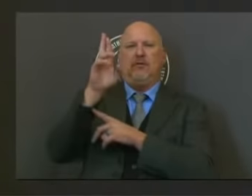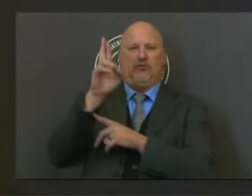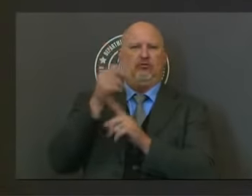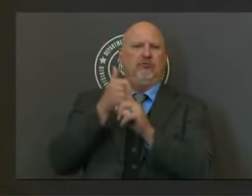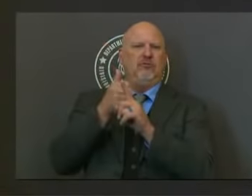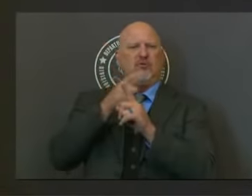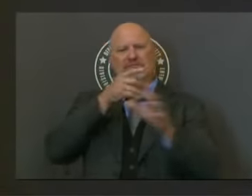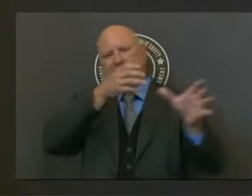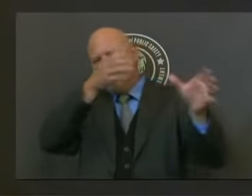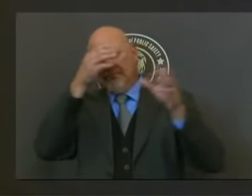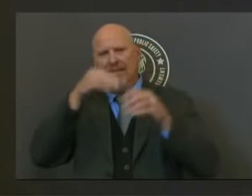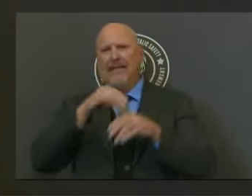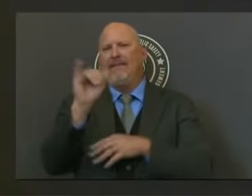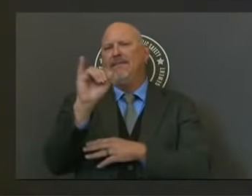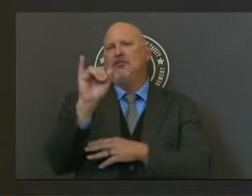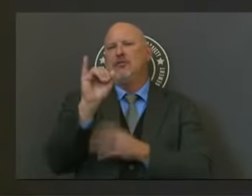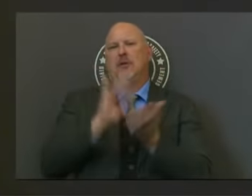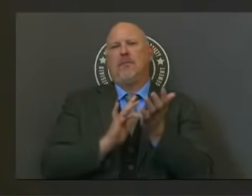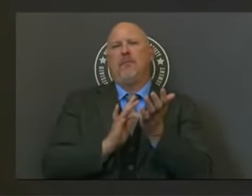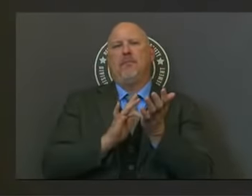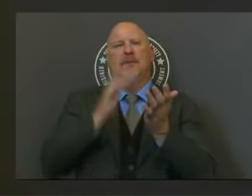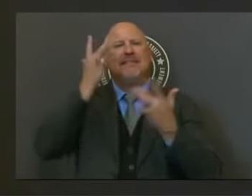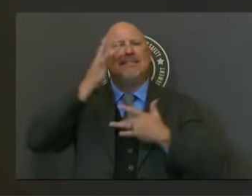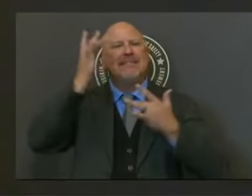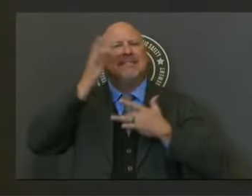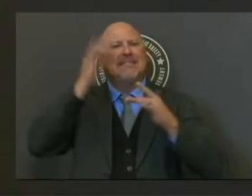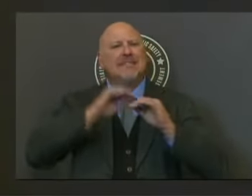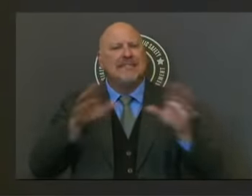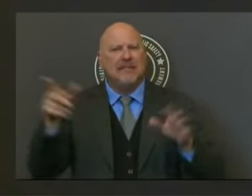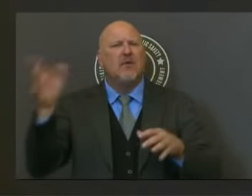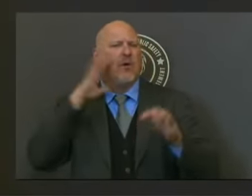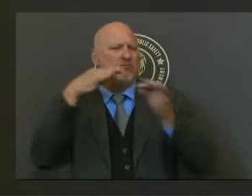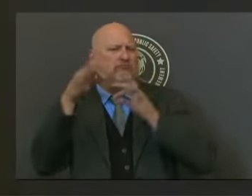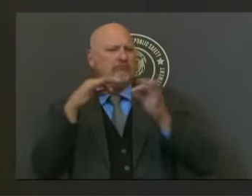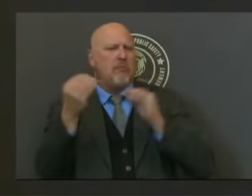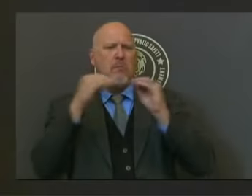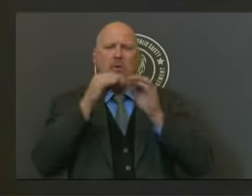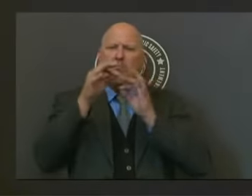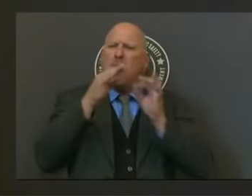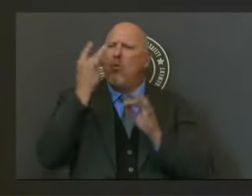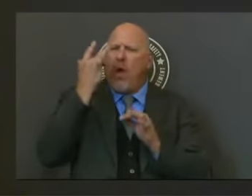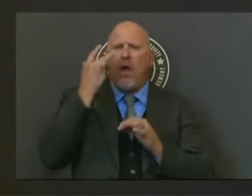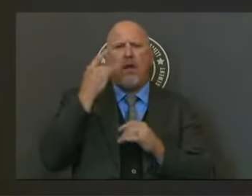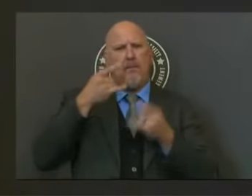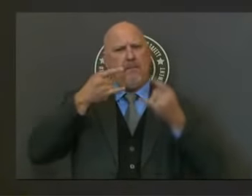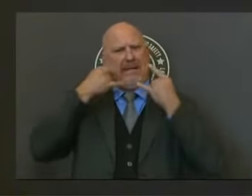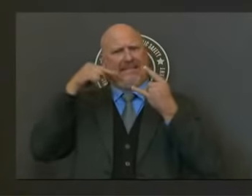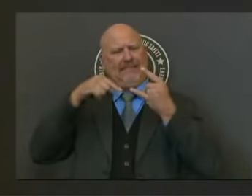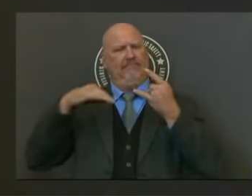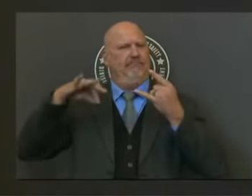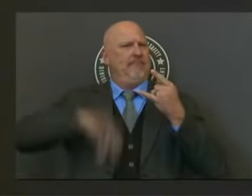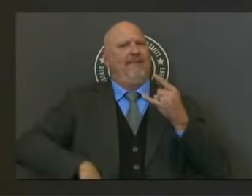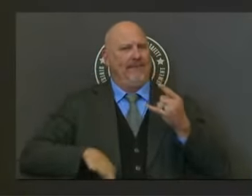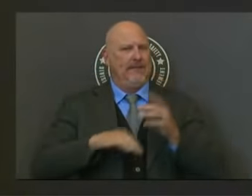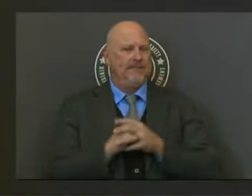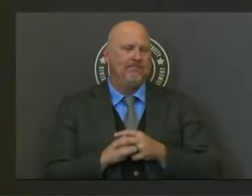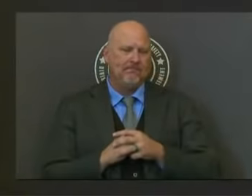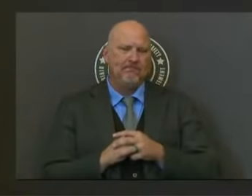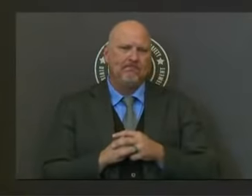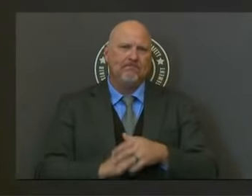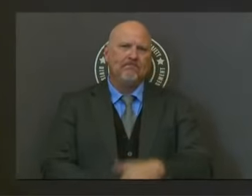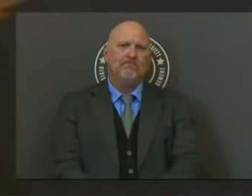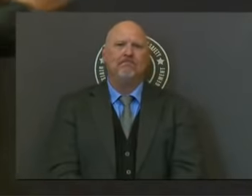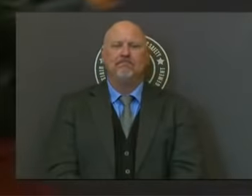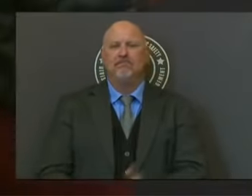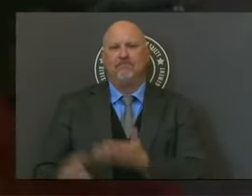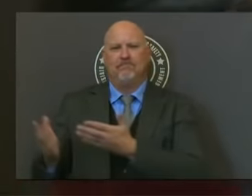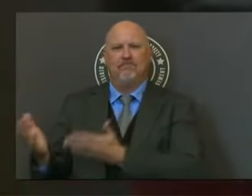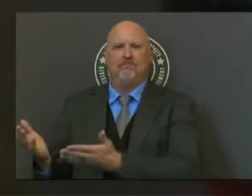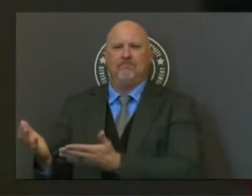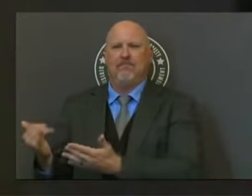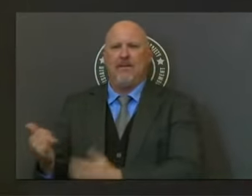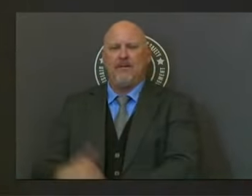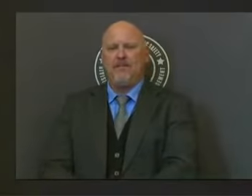what's the science behind the